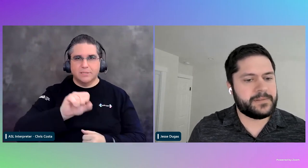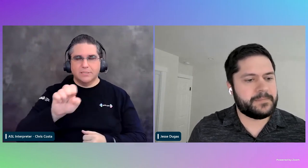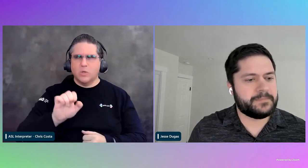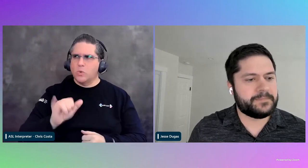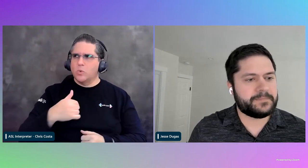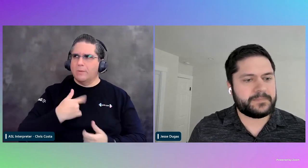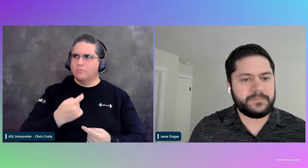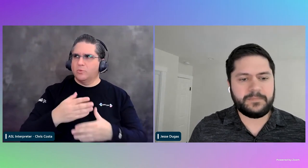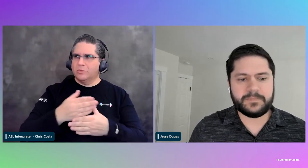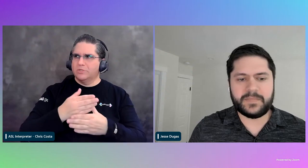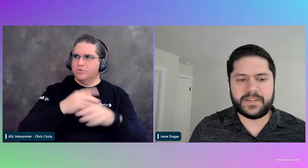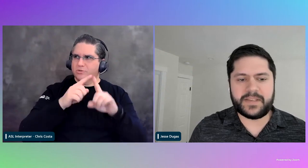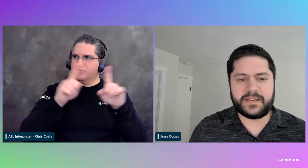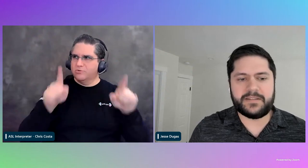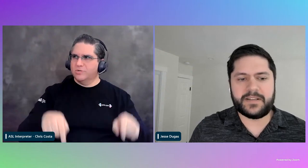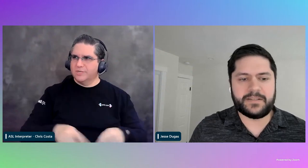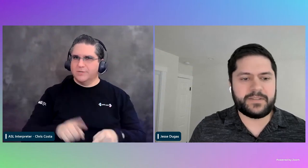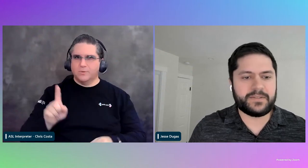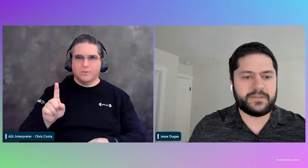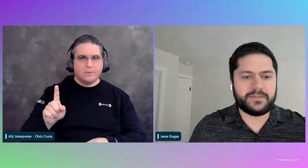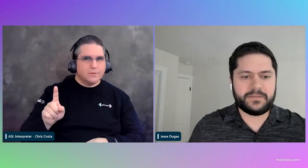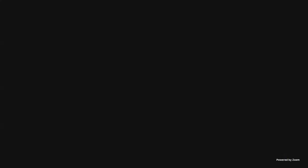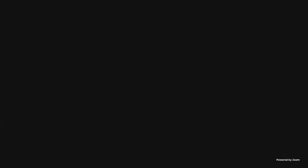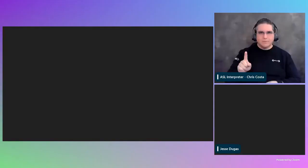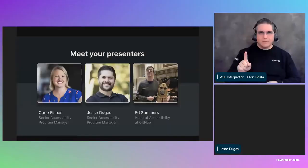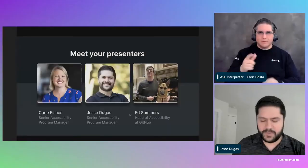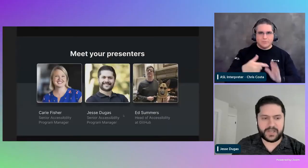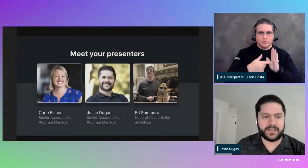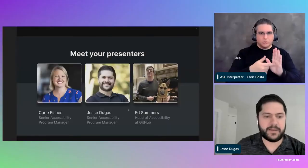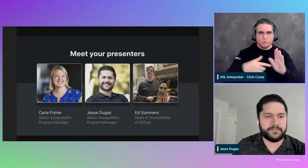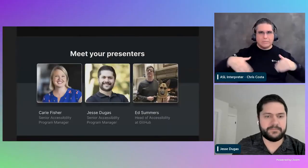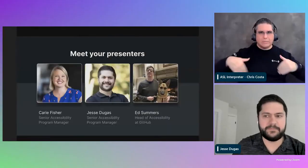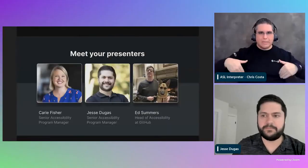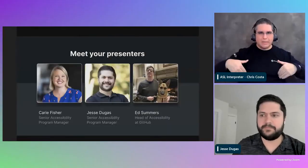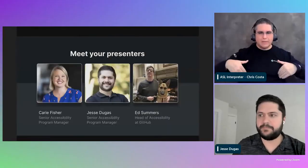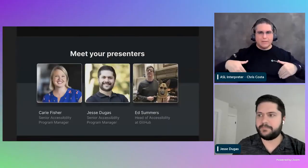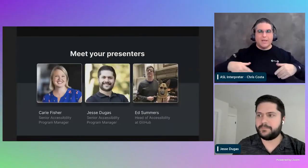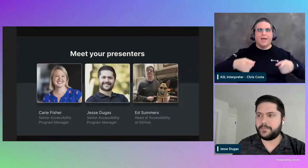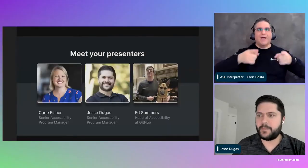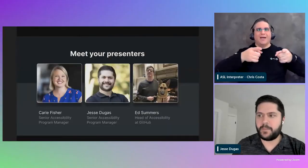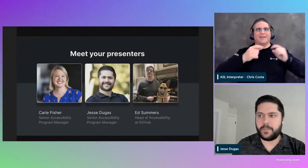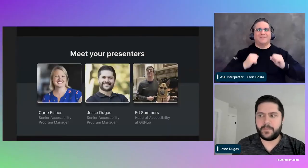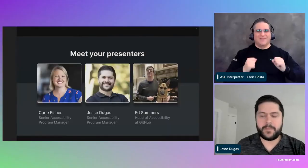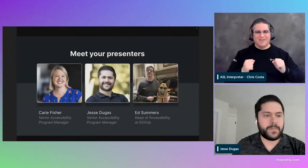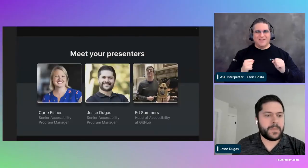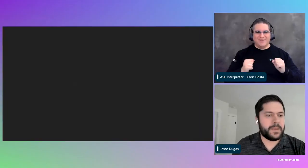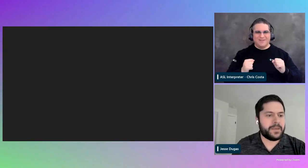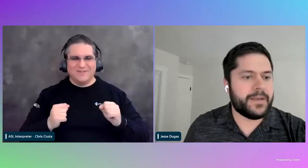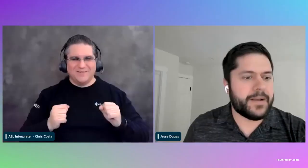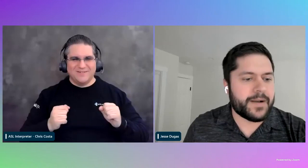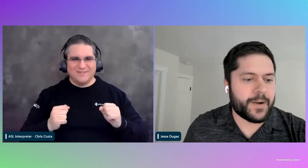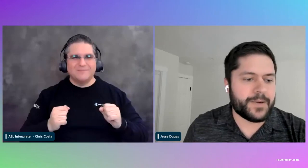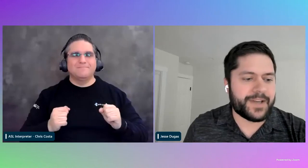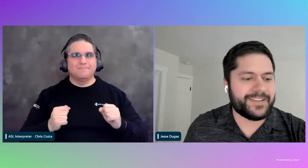. Is that not? Let me try again.